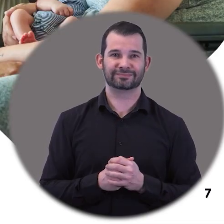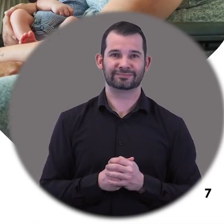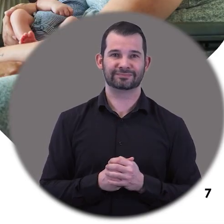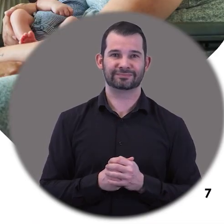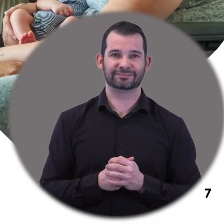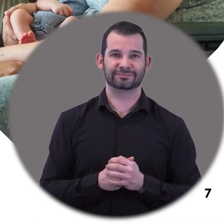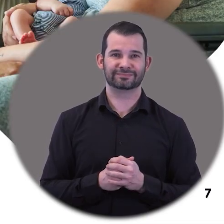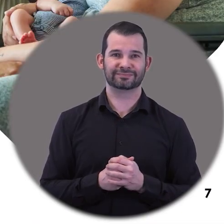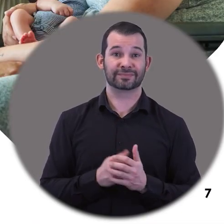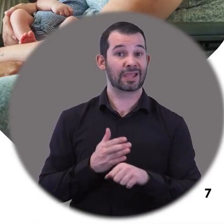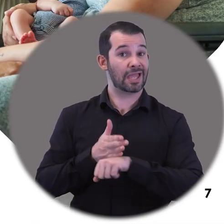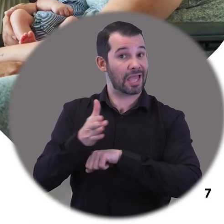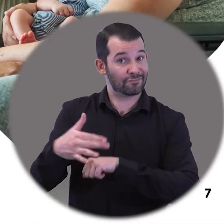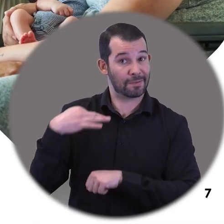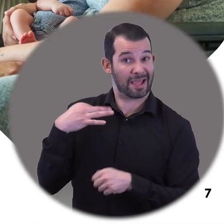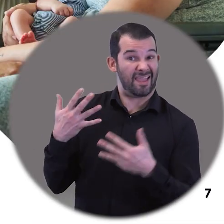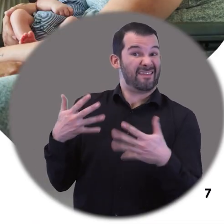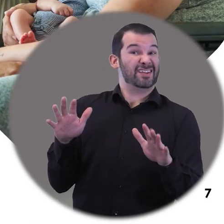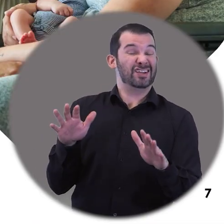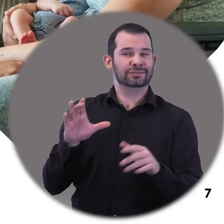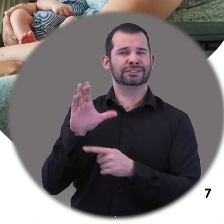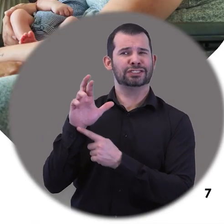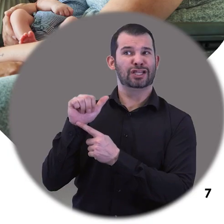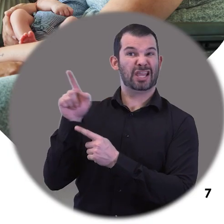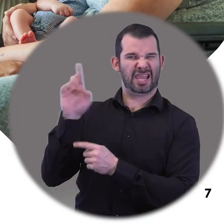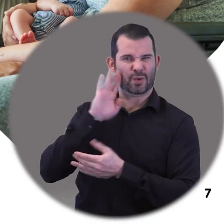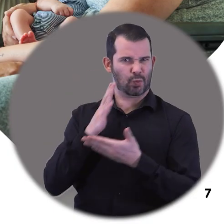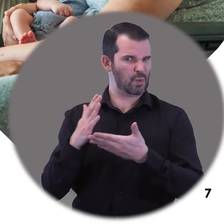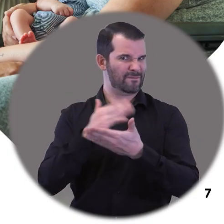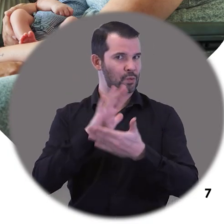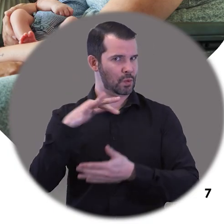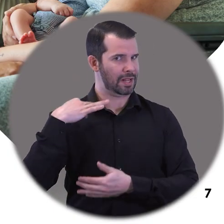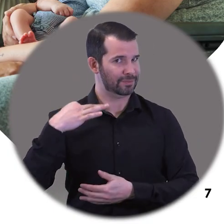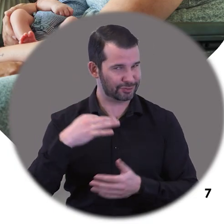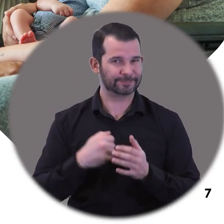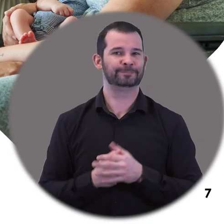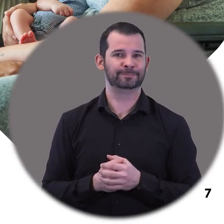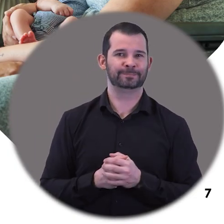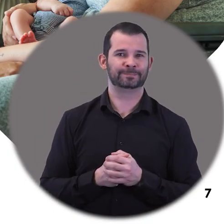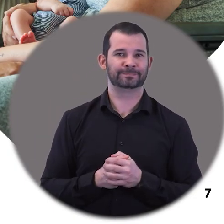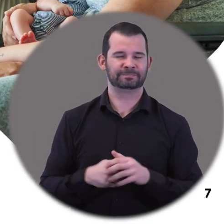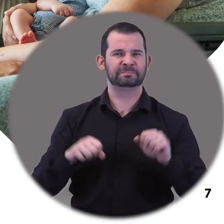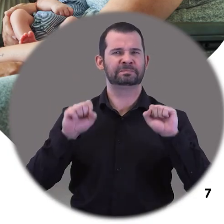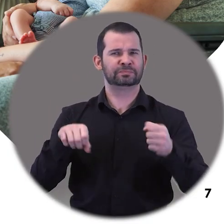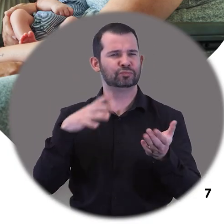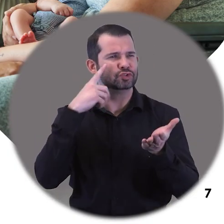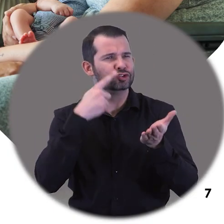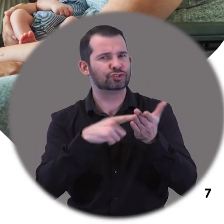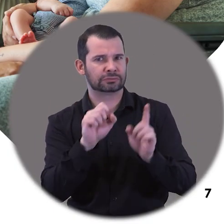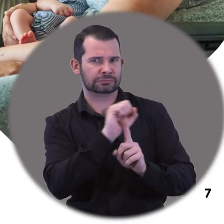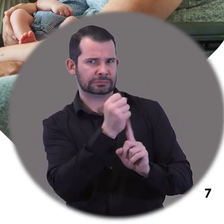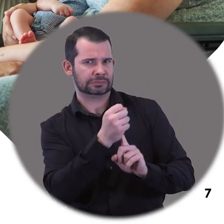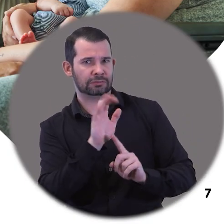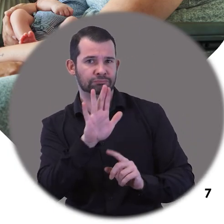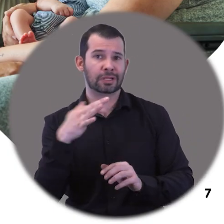After you apply, the CRA will review your application. You can check the status of your application